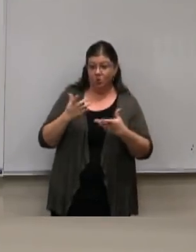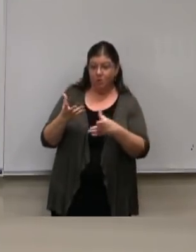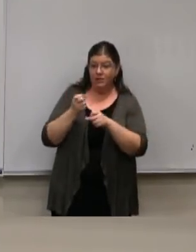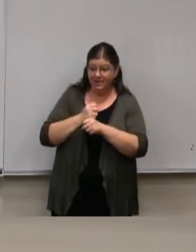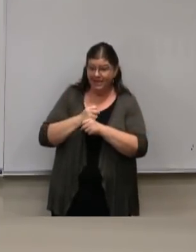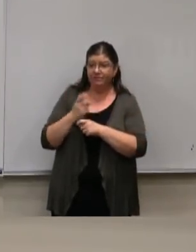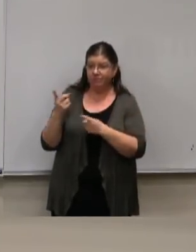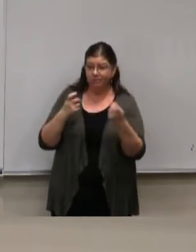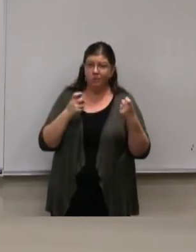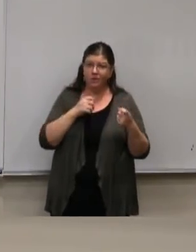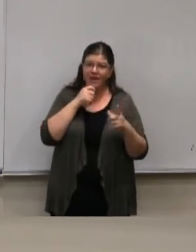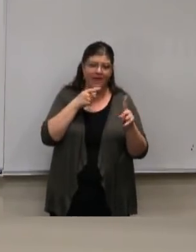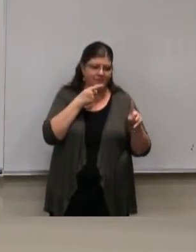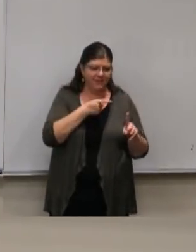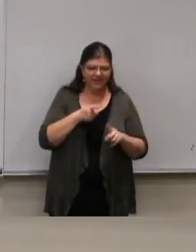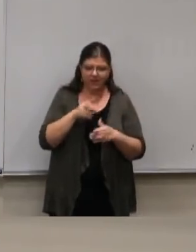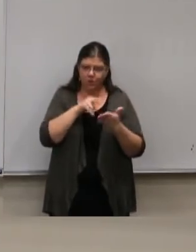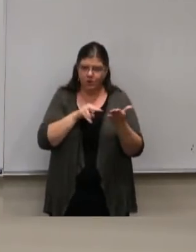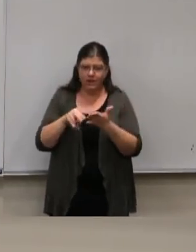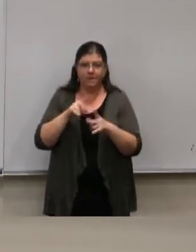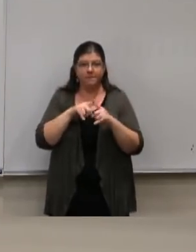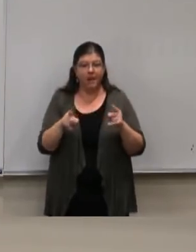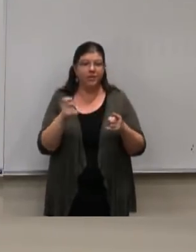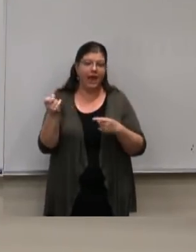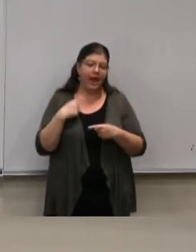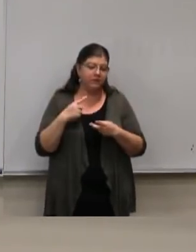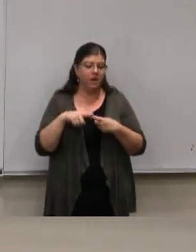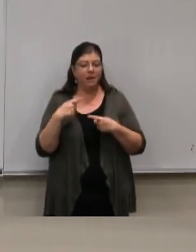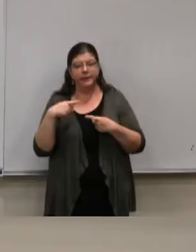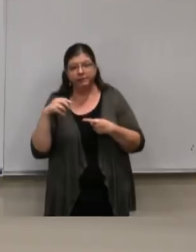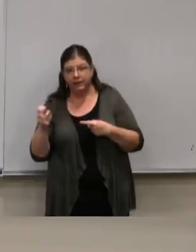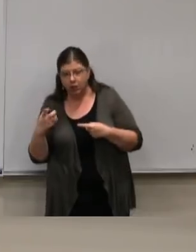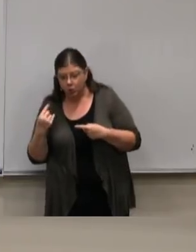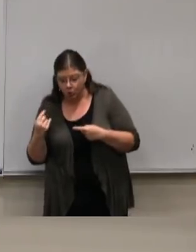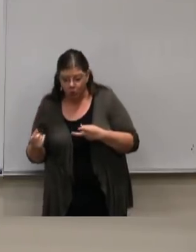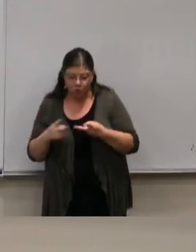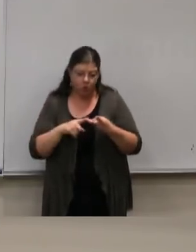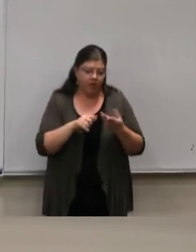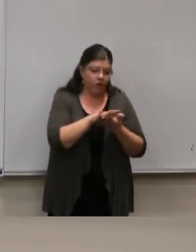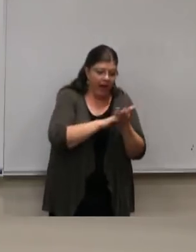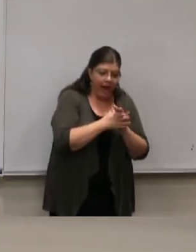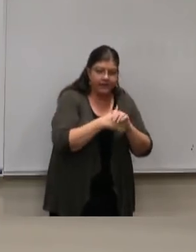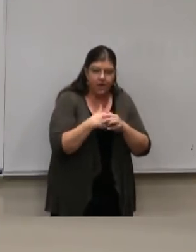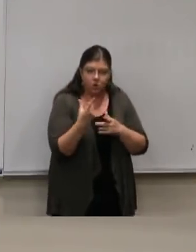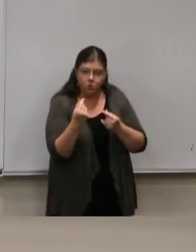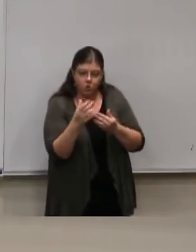about what do we do for PPE? What do we do for hand sanitizer and gloves and all those kind